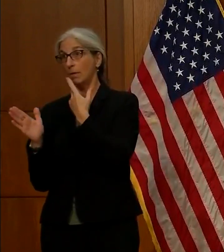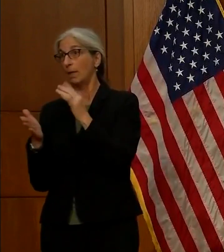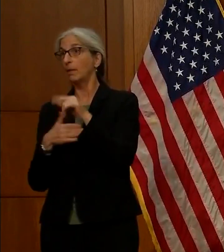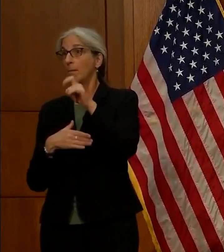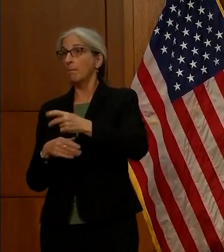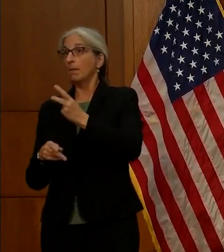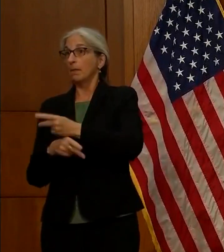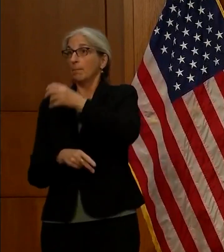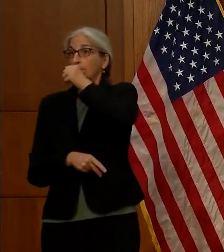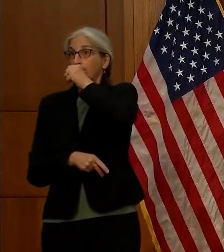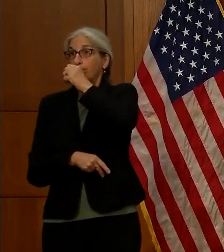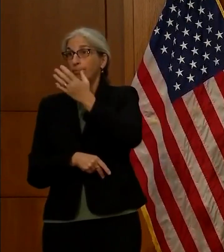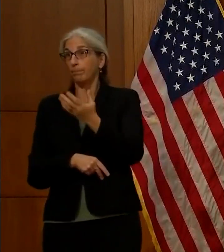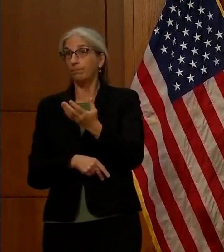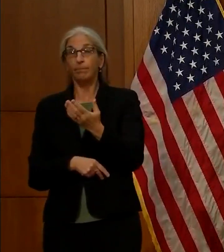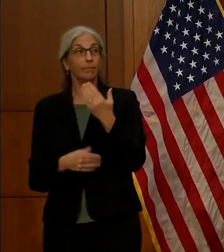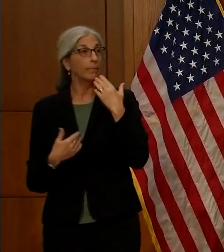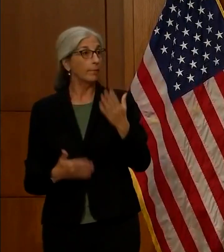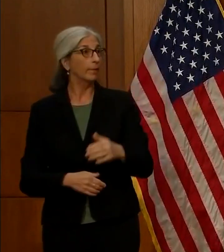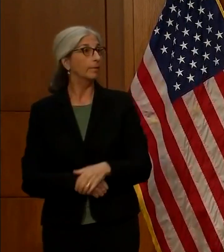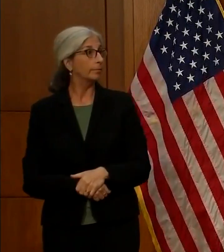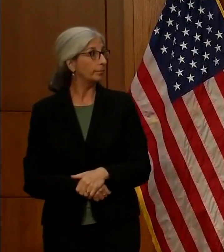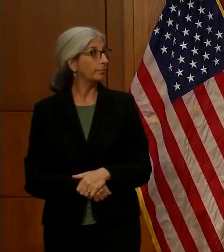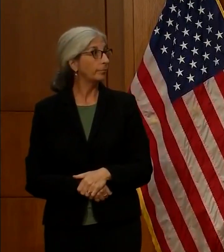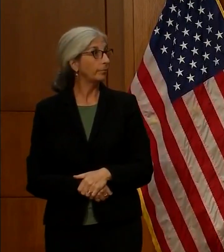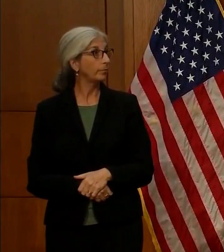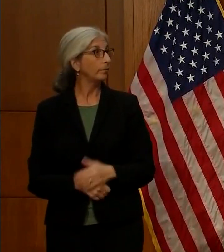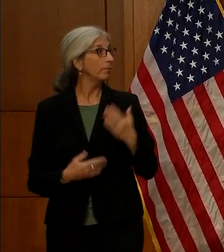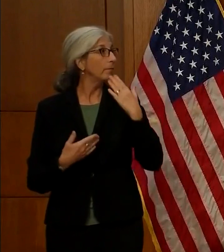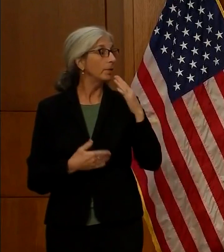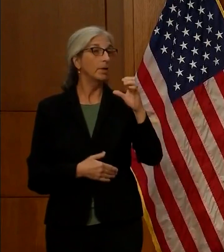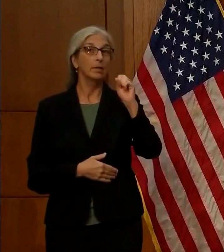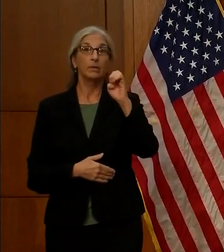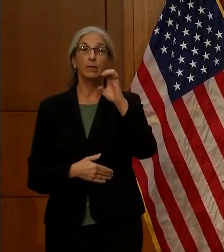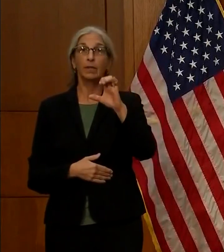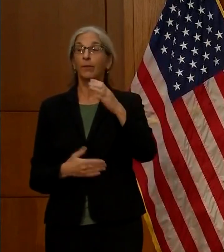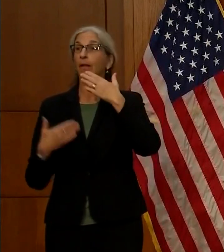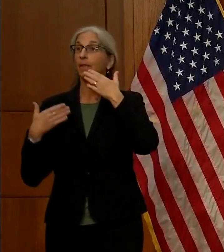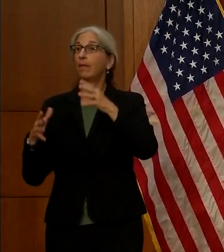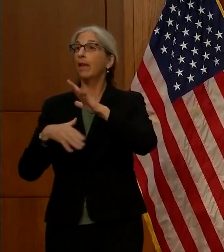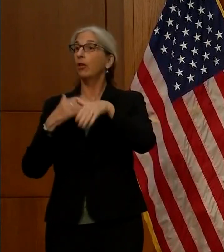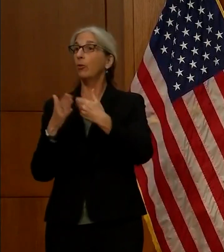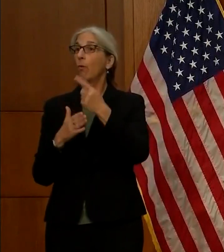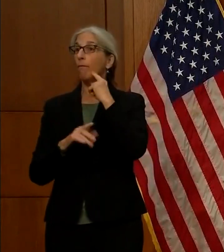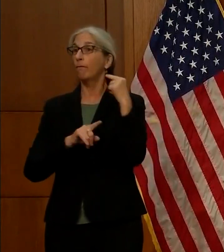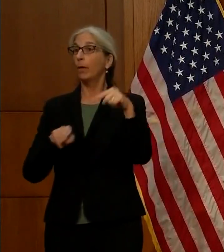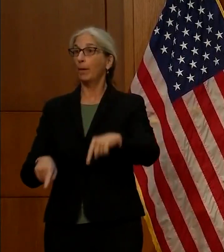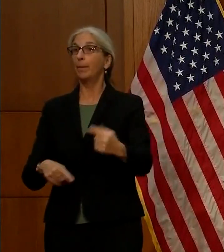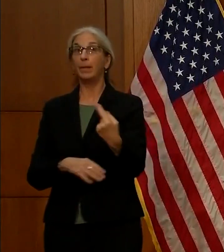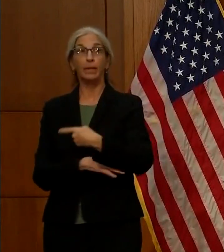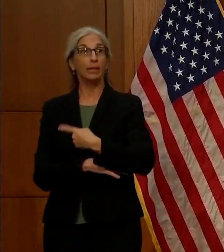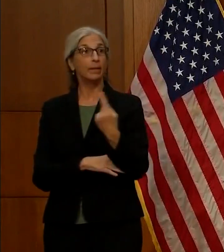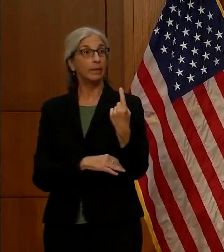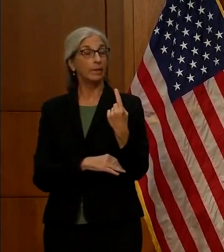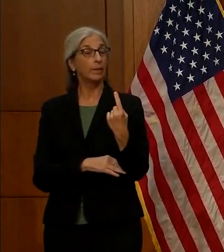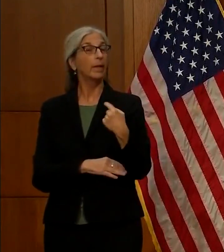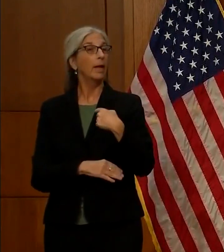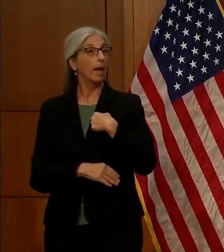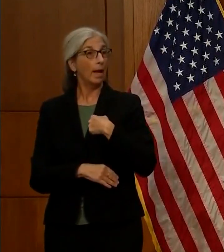AND CERTAINLY THAT IS OUR POSITION AS WELL. THANK YOU